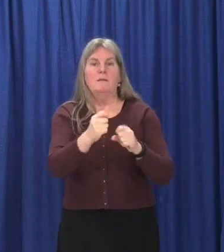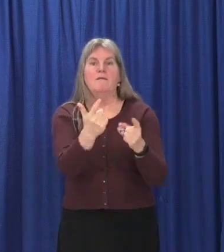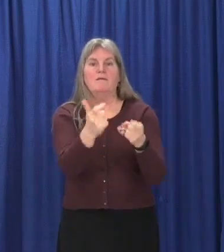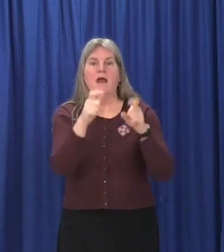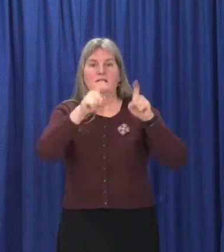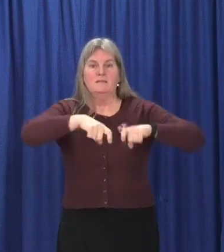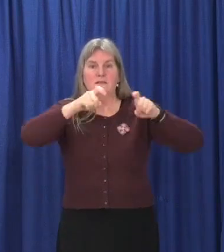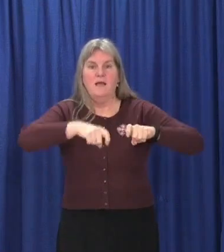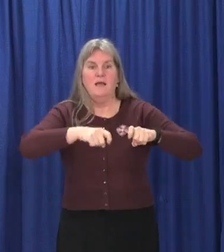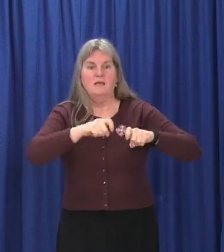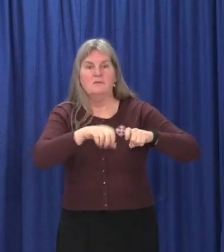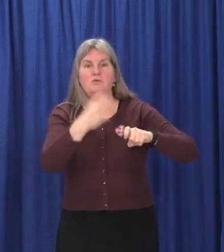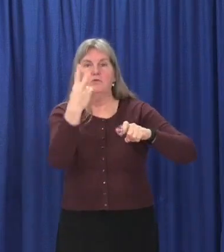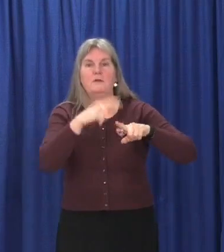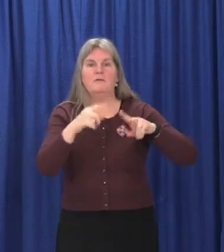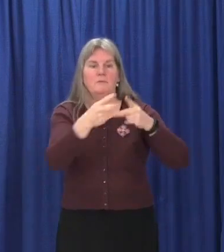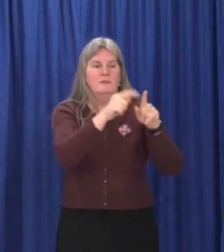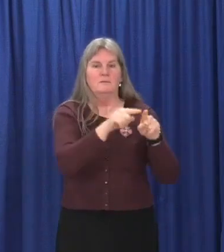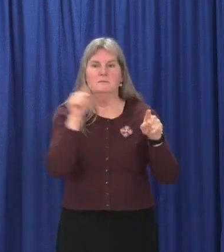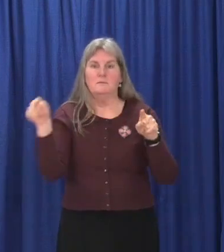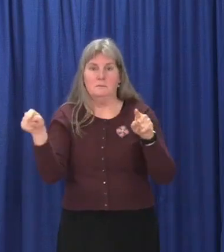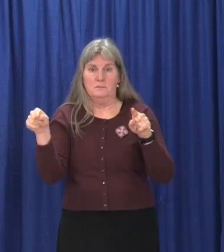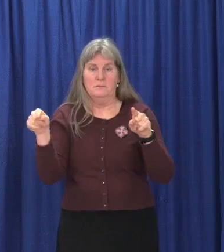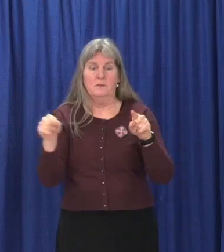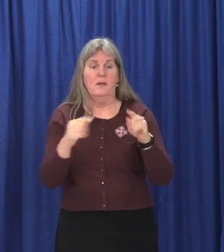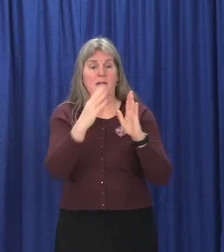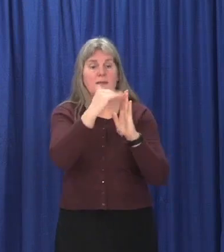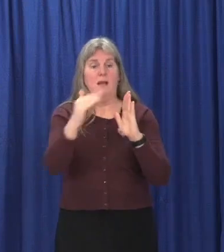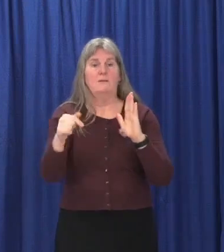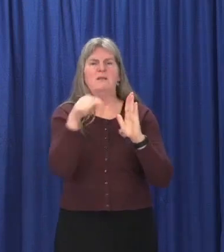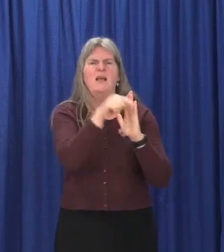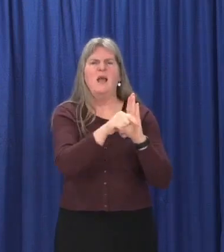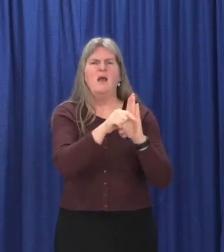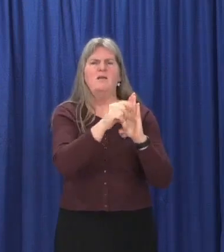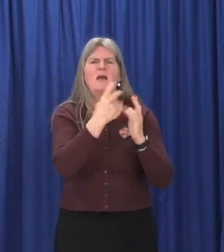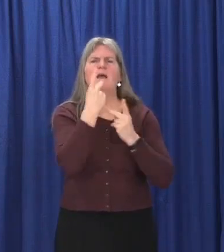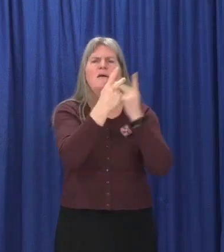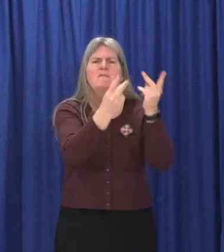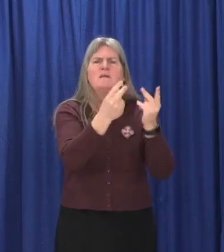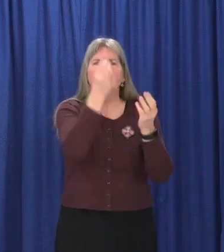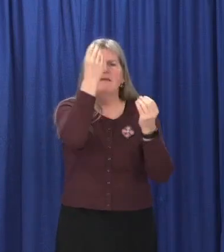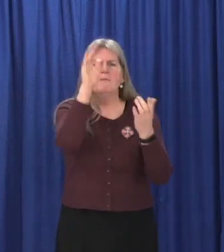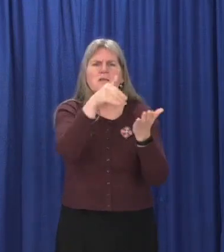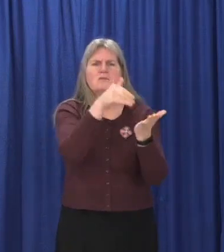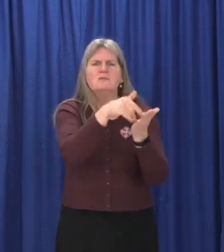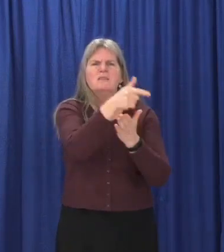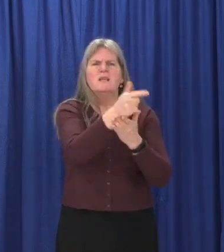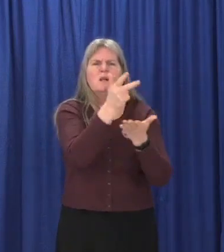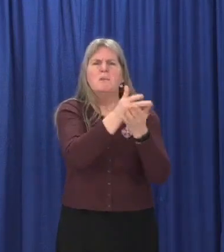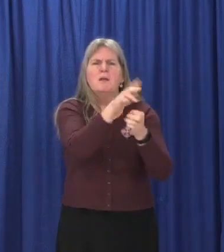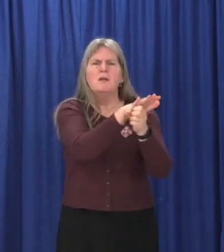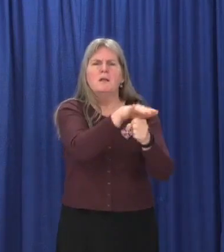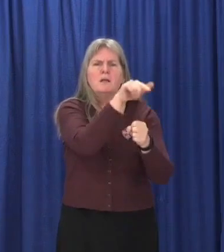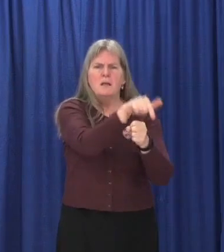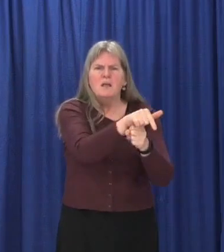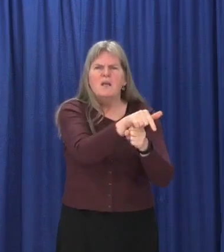from two different locations. Downtown at the visitors information centre parking lot, the VIC,